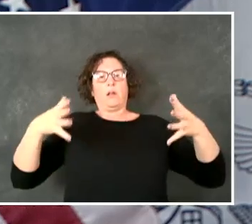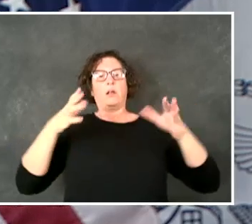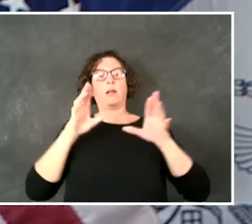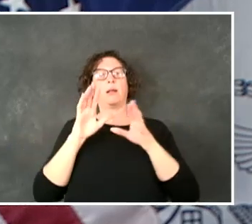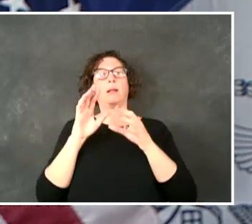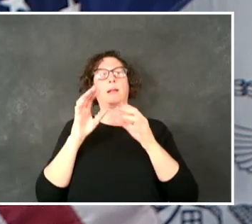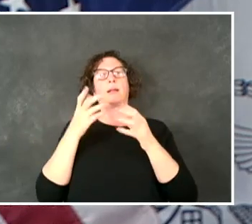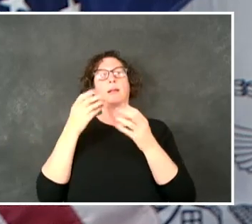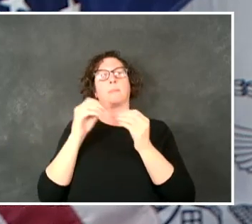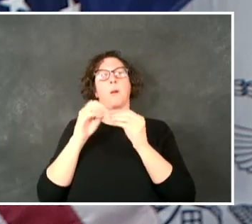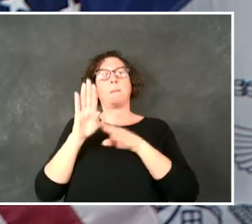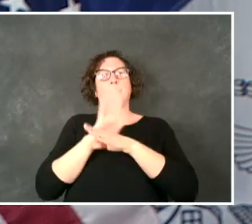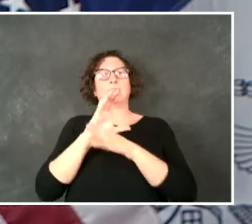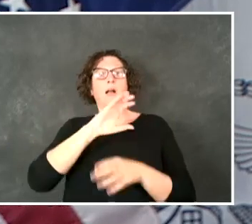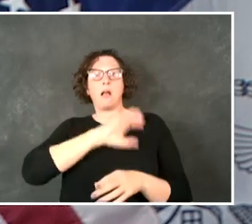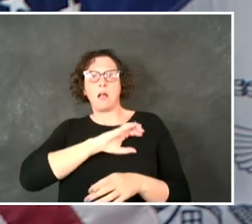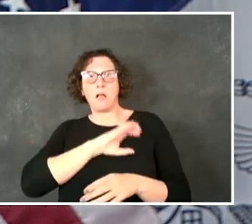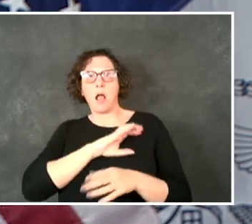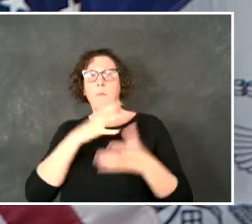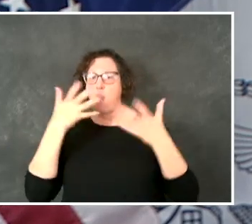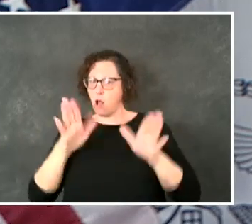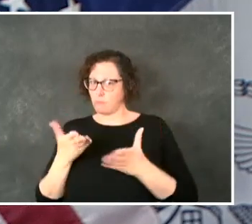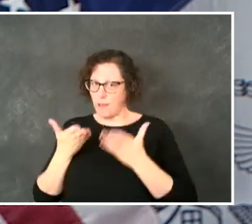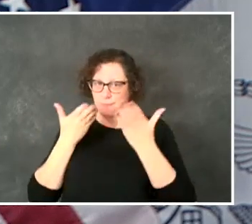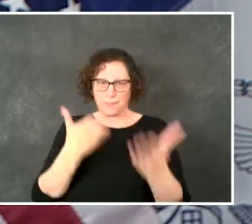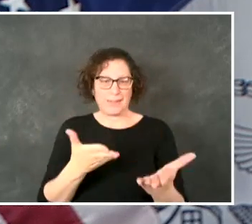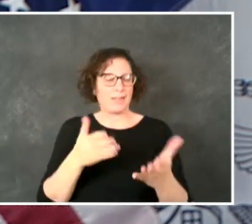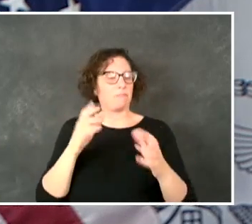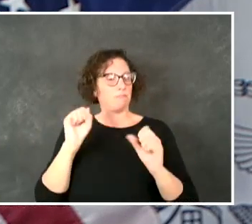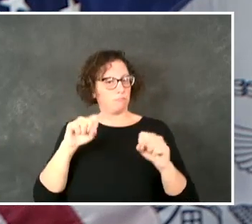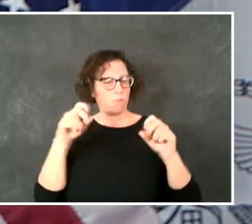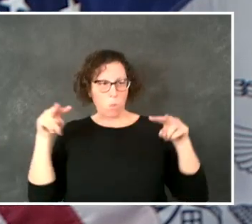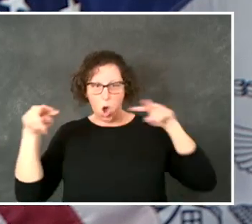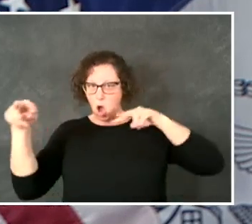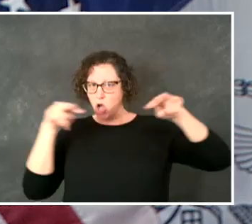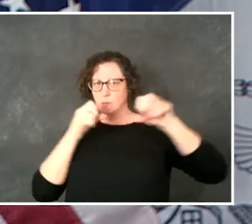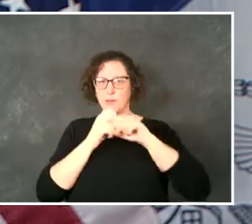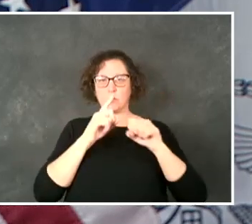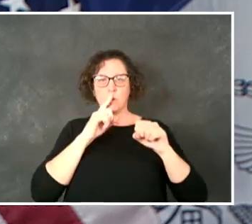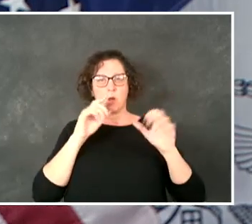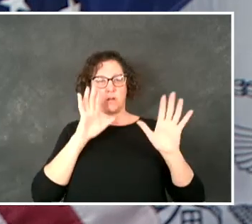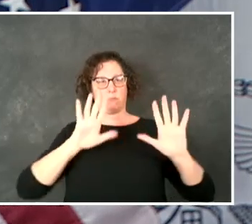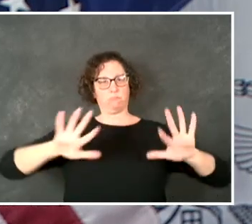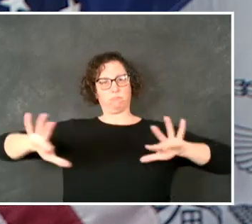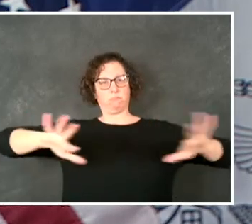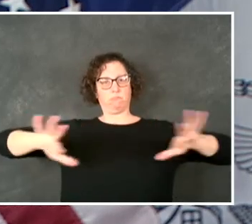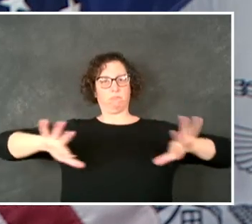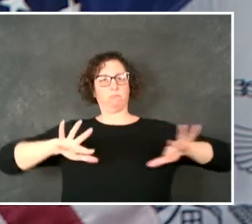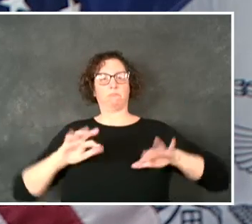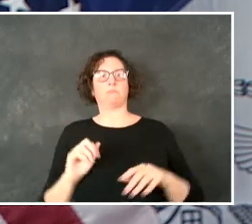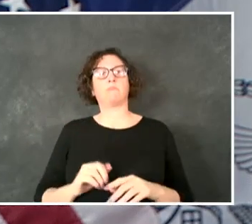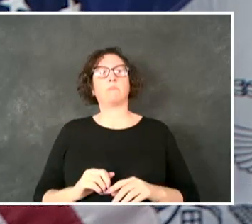THE NEED WAS GREATSTE A ND COMMUNITY'SMO ST AFFECTED. USING SOME OFTH E ENFORCEMENT WE'RE